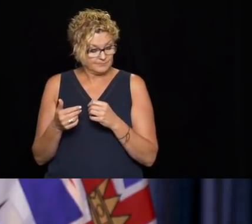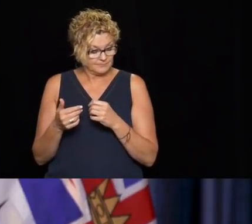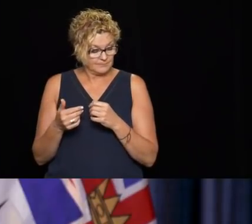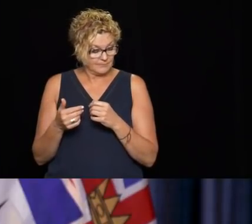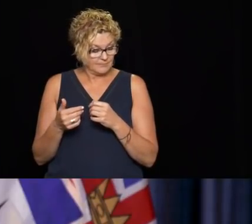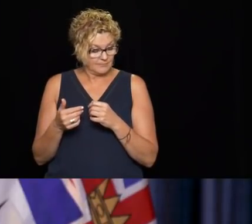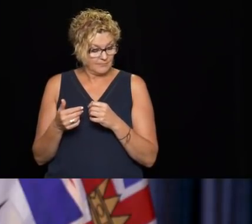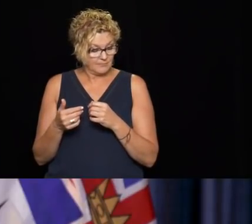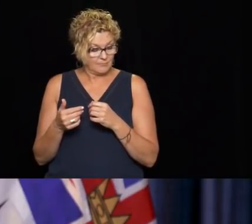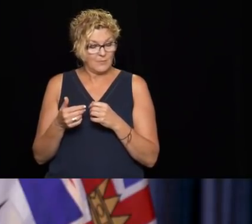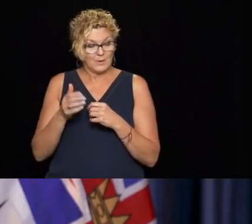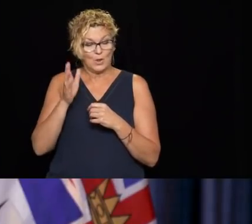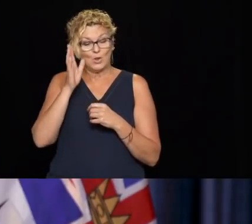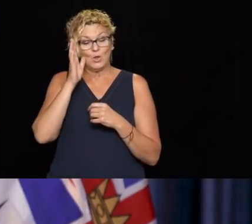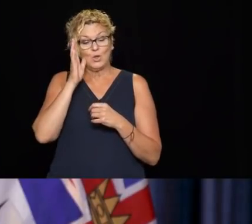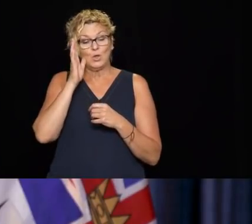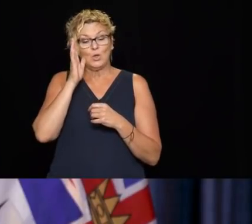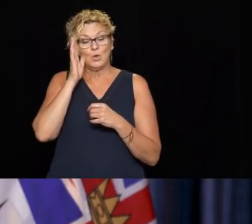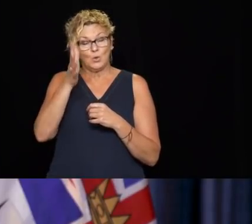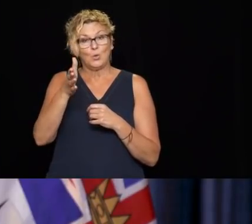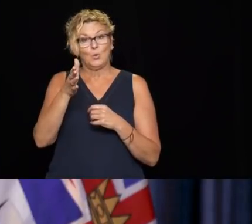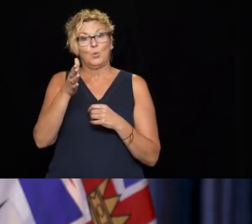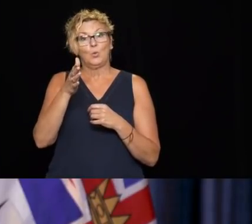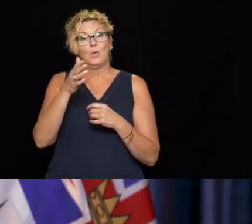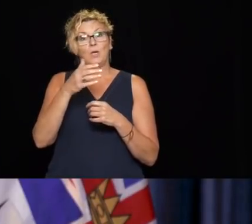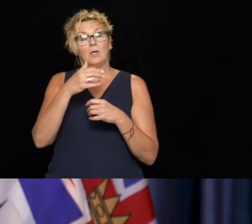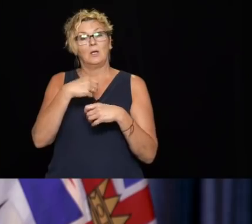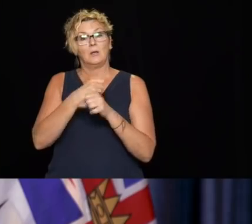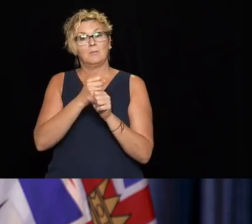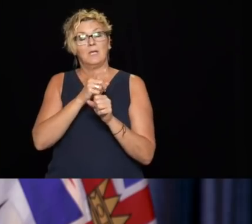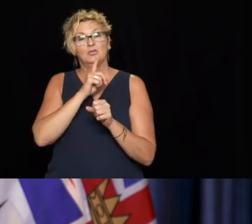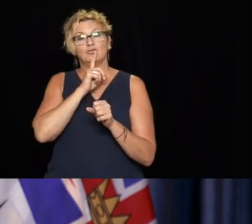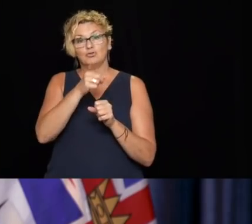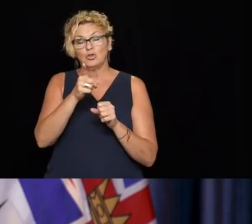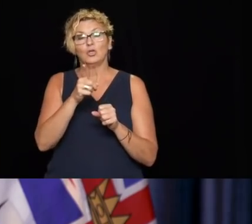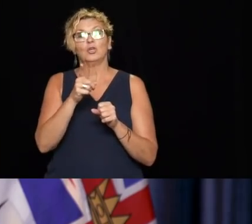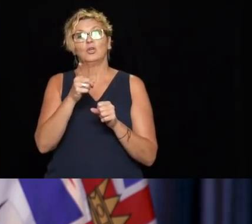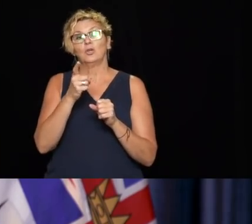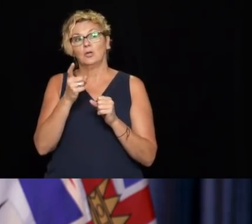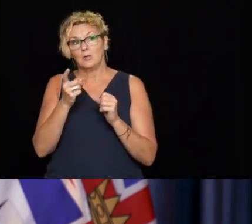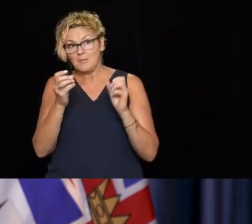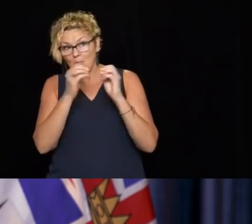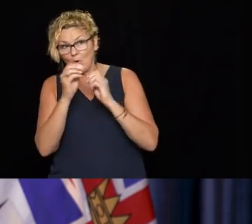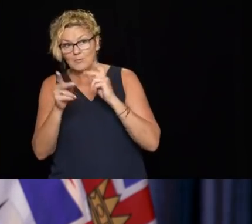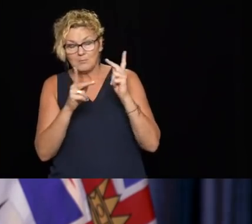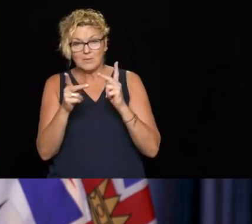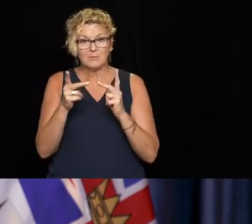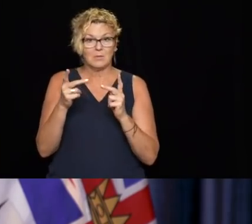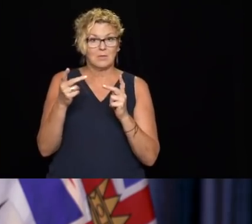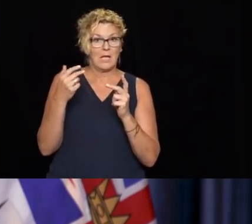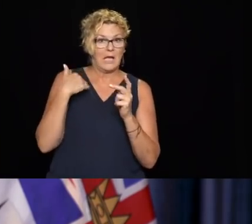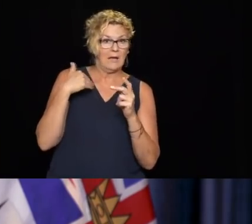before except there will be some different ways of distributing because in response to COVID-19, and obviously, the high-dose Fluzone